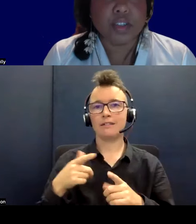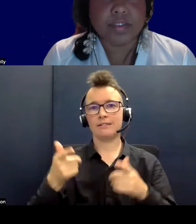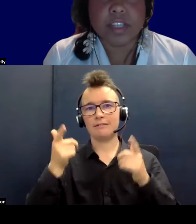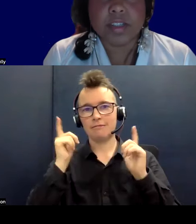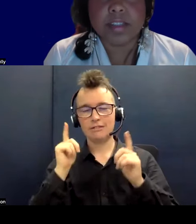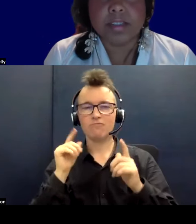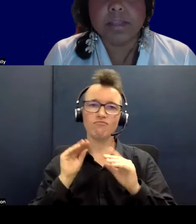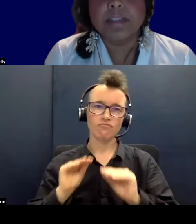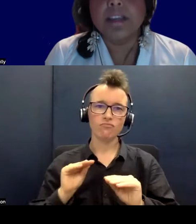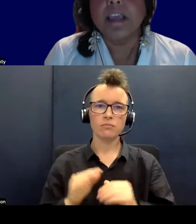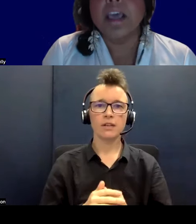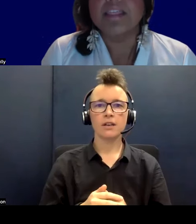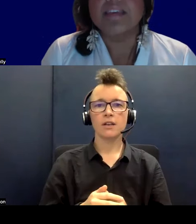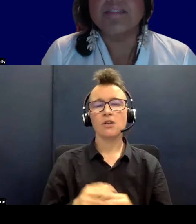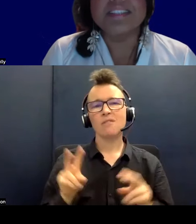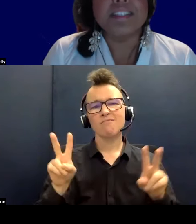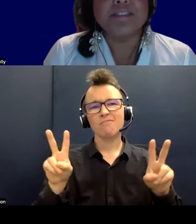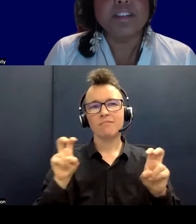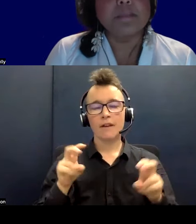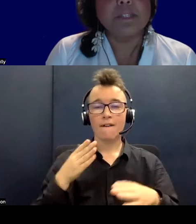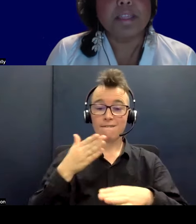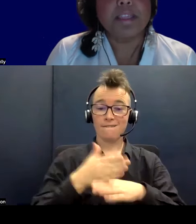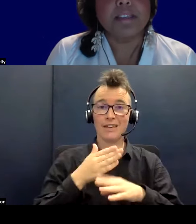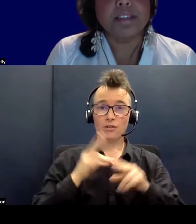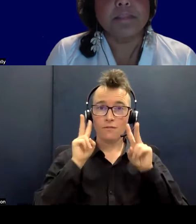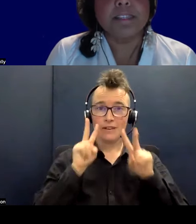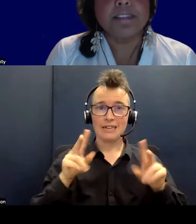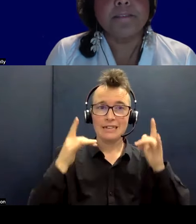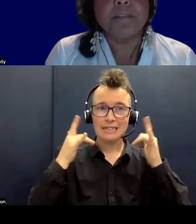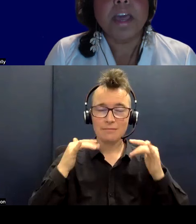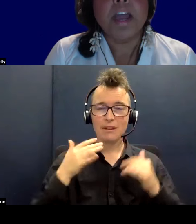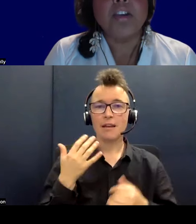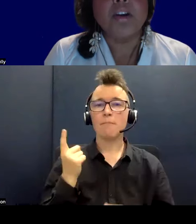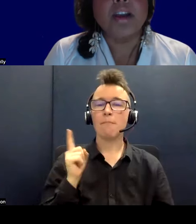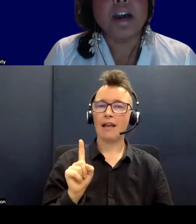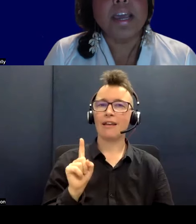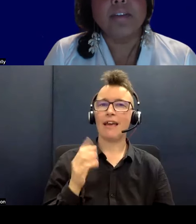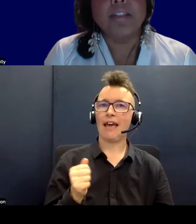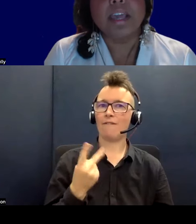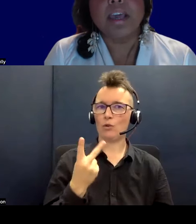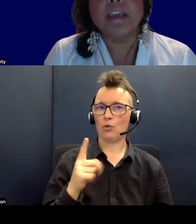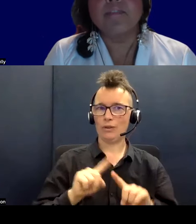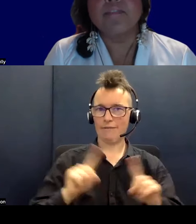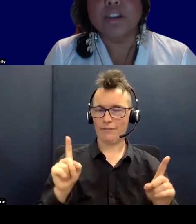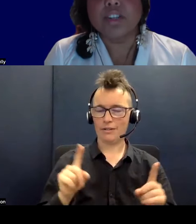vision assessment, there is a difference between the assessments. A non-eye healthcare functional